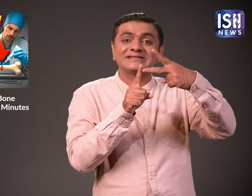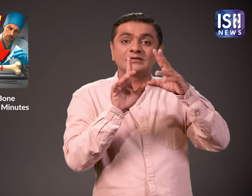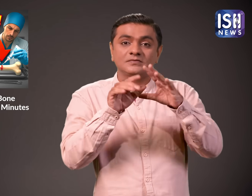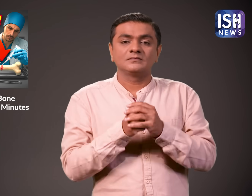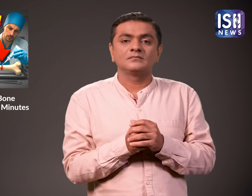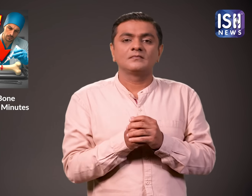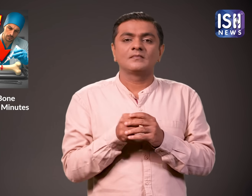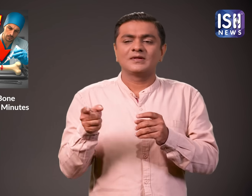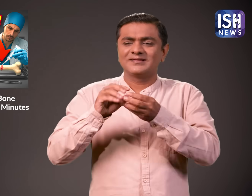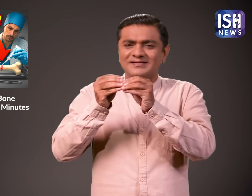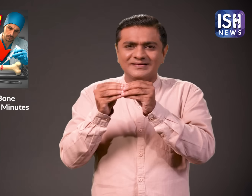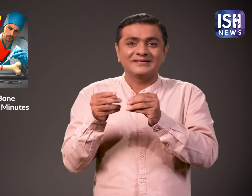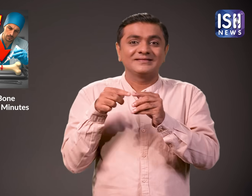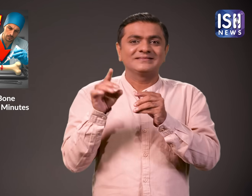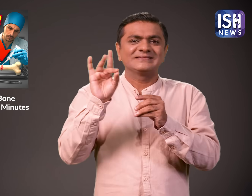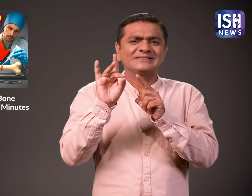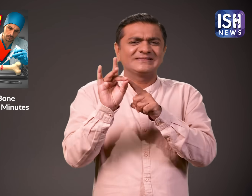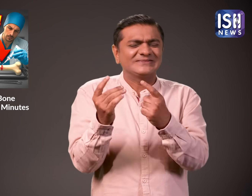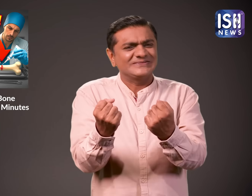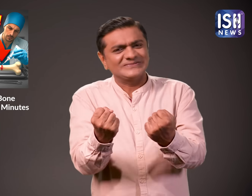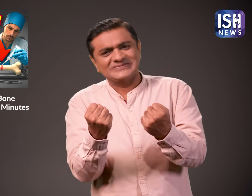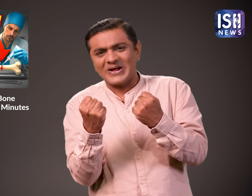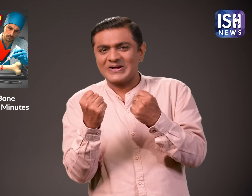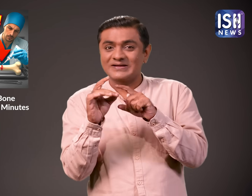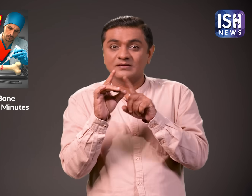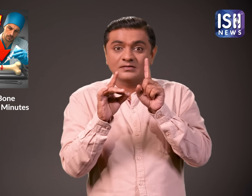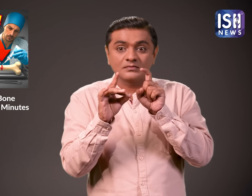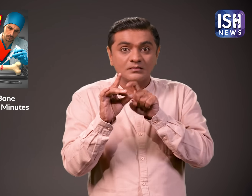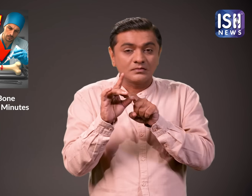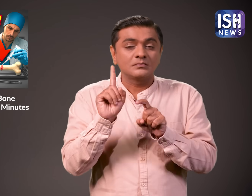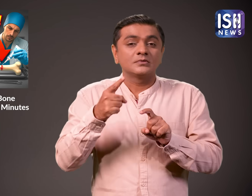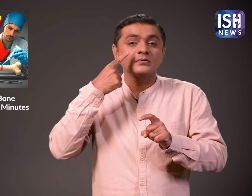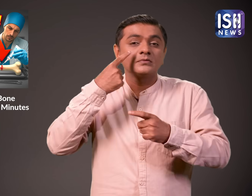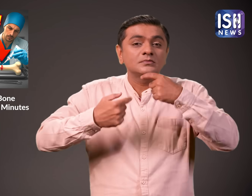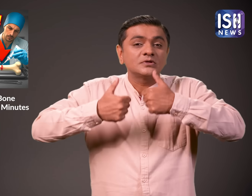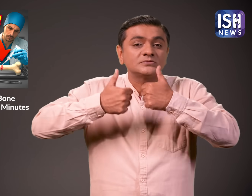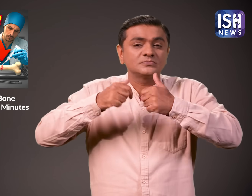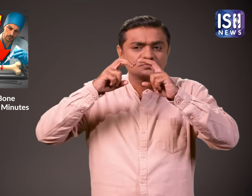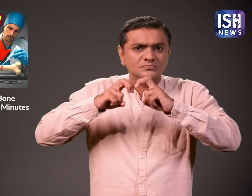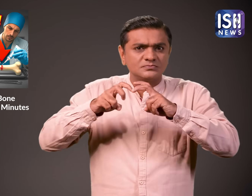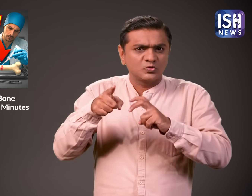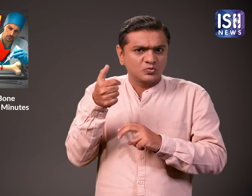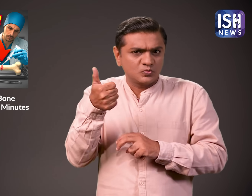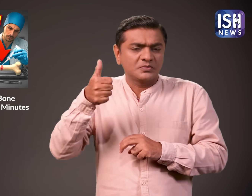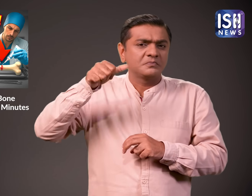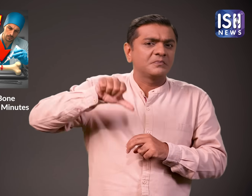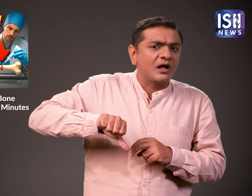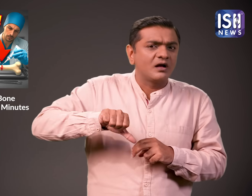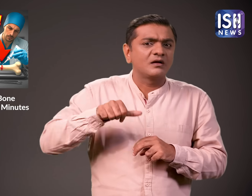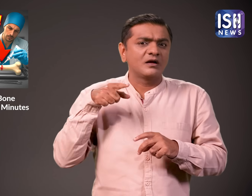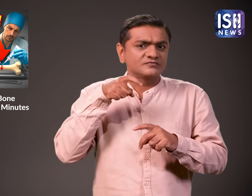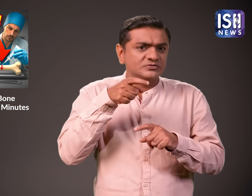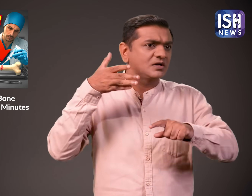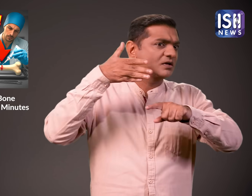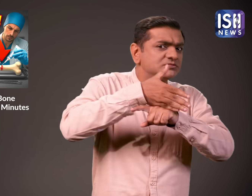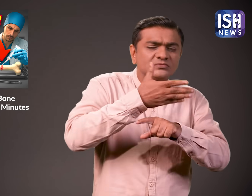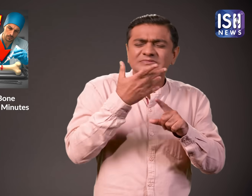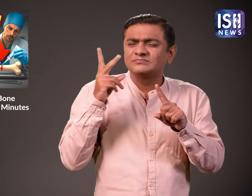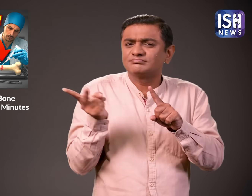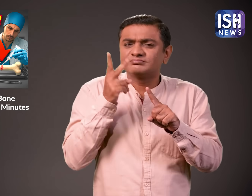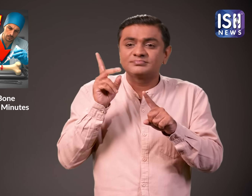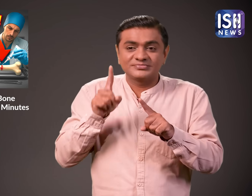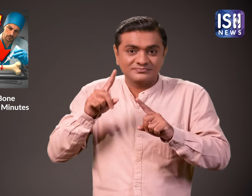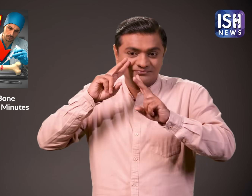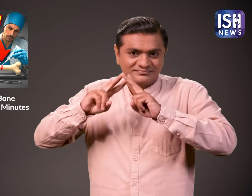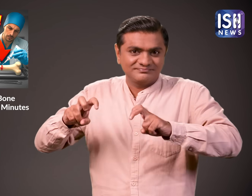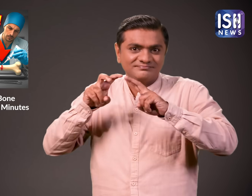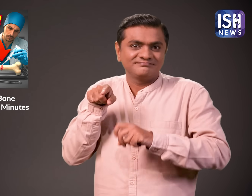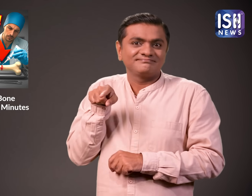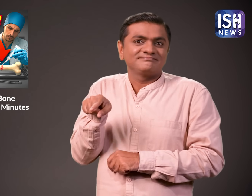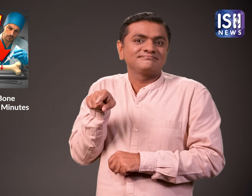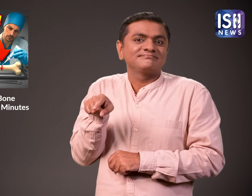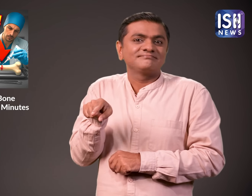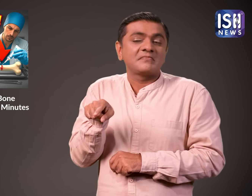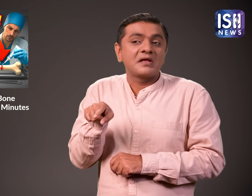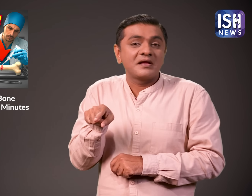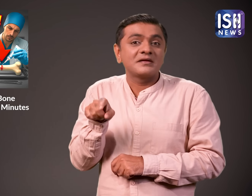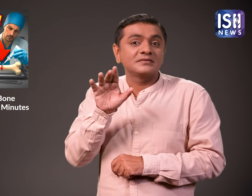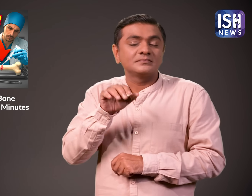Although this glue is strong, it still needs testing to confirm its safety and resistance to infections.